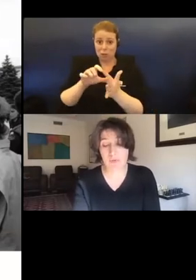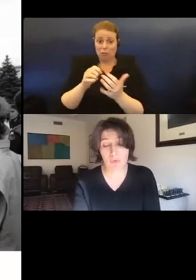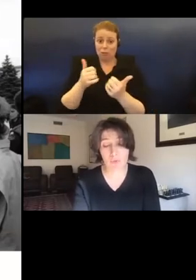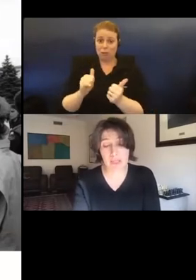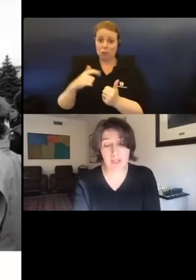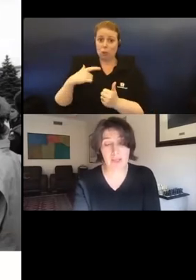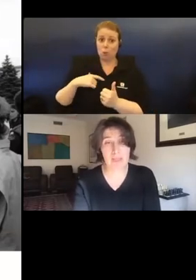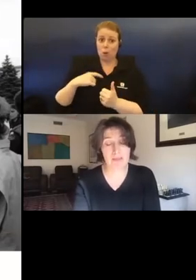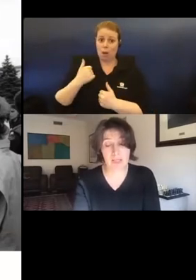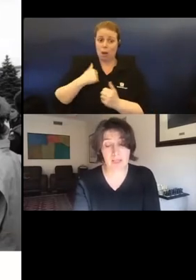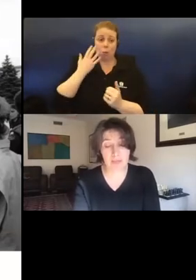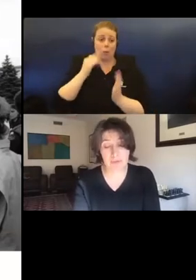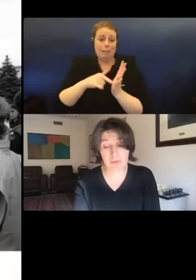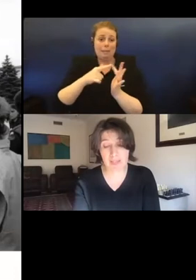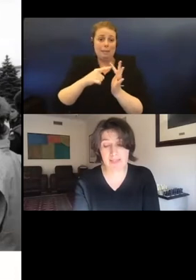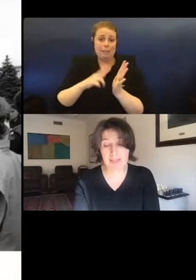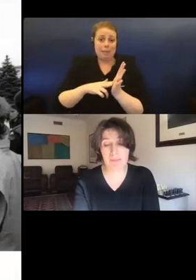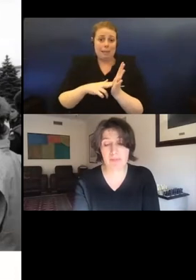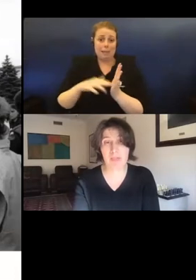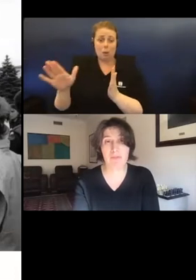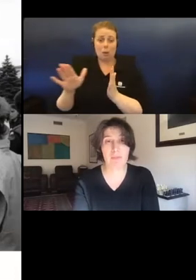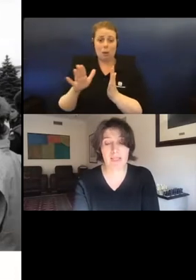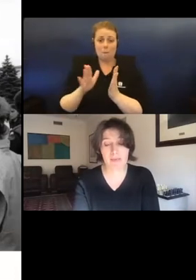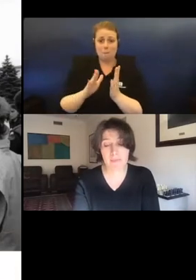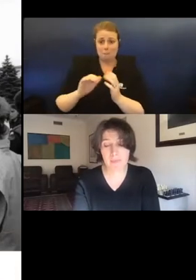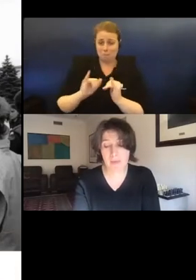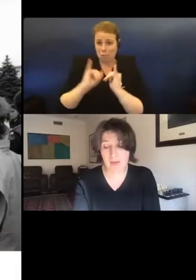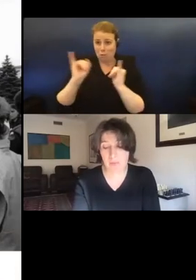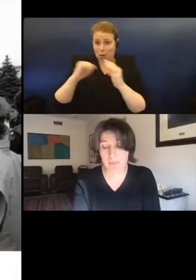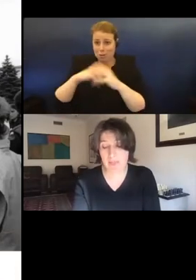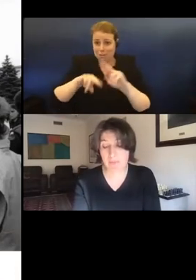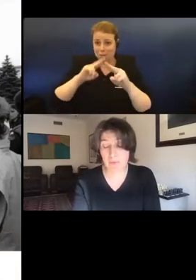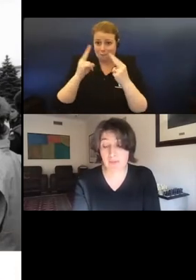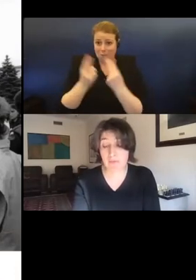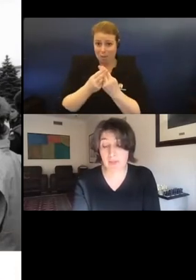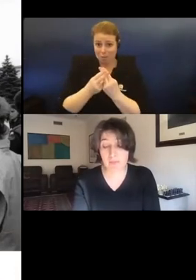major elements in my life crisis happened in my family with the passing of my father